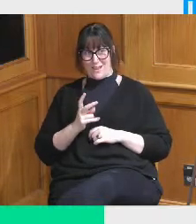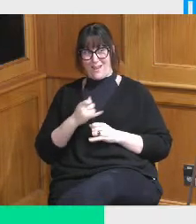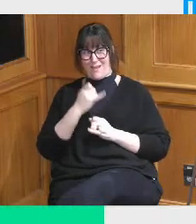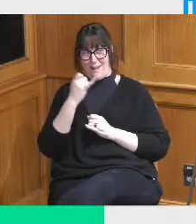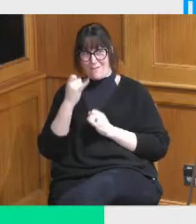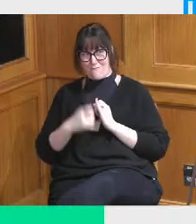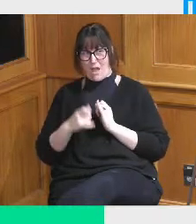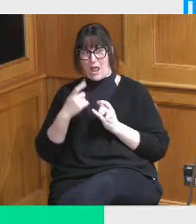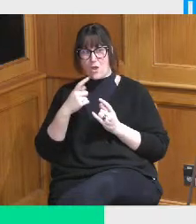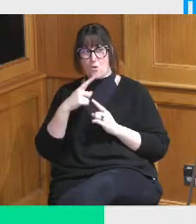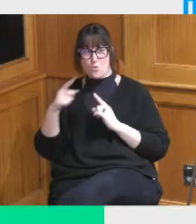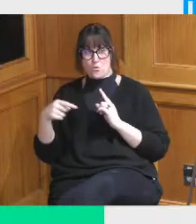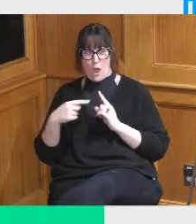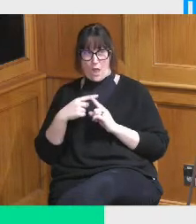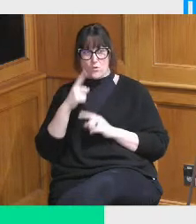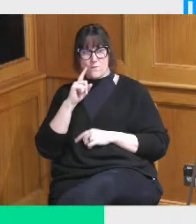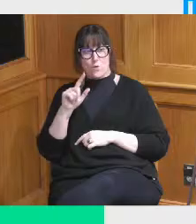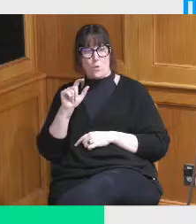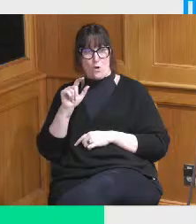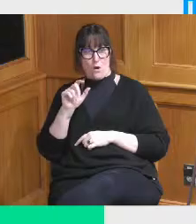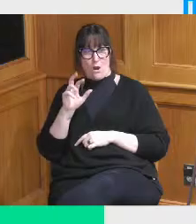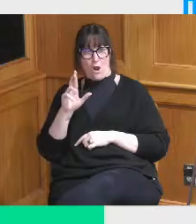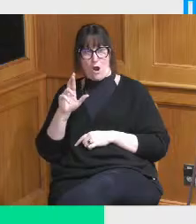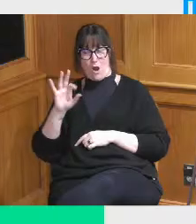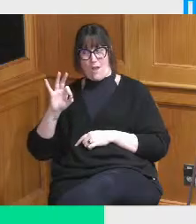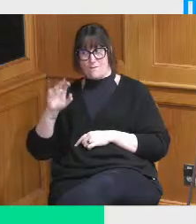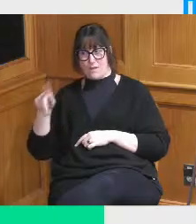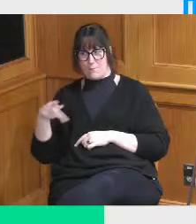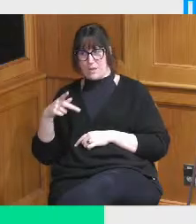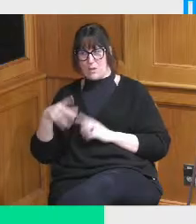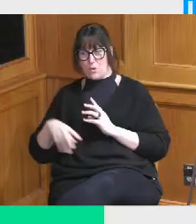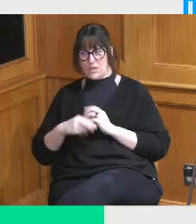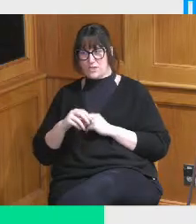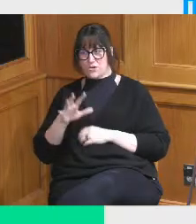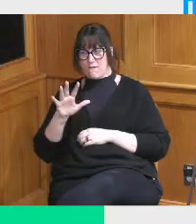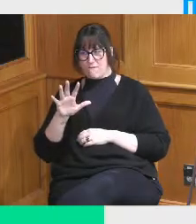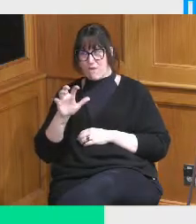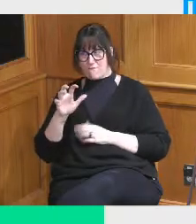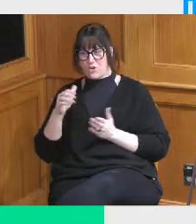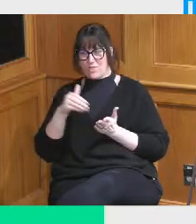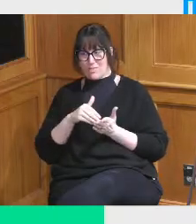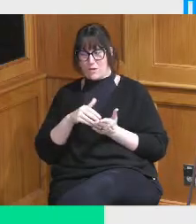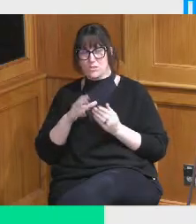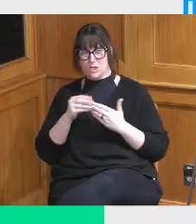for home ARB Supportive Services will have an additional $500,000 available for competitive